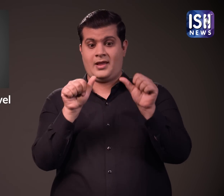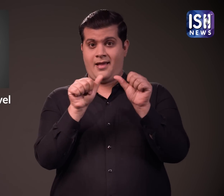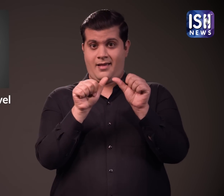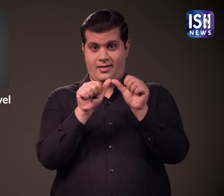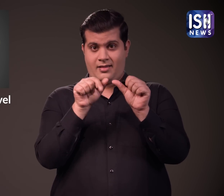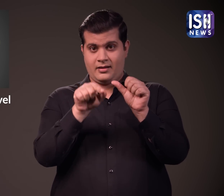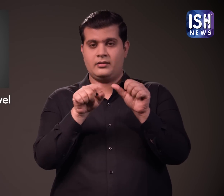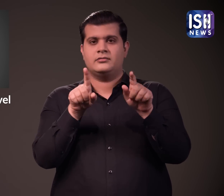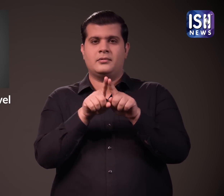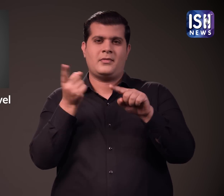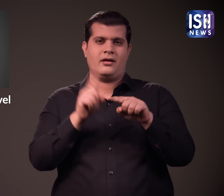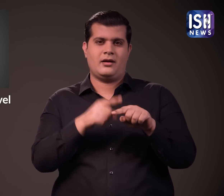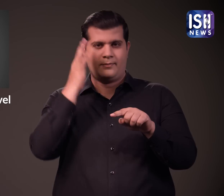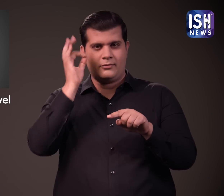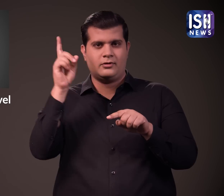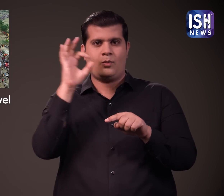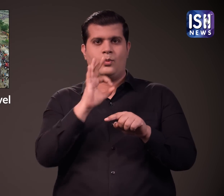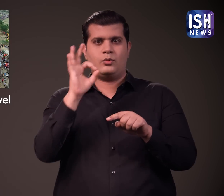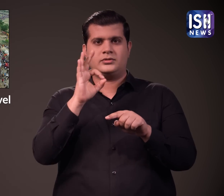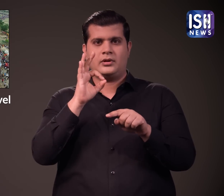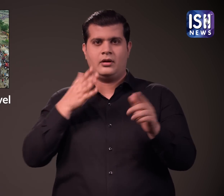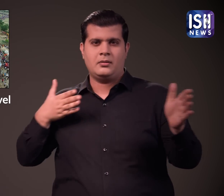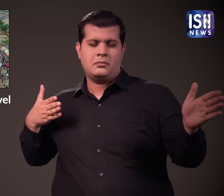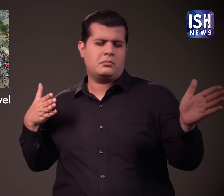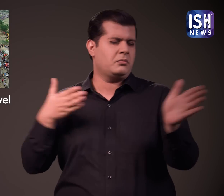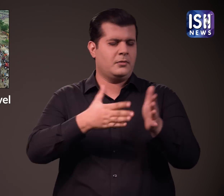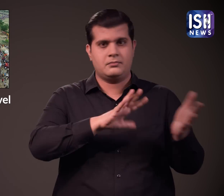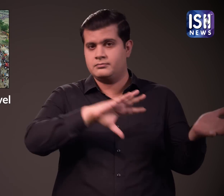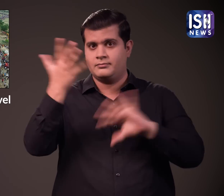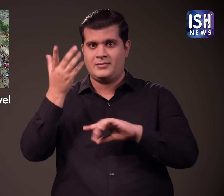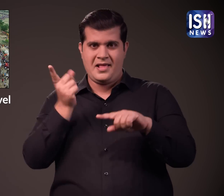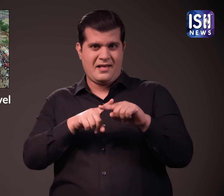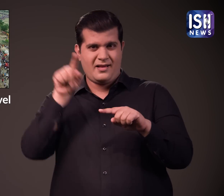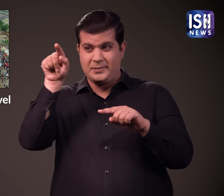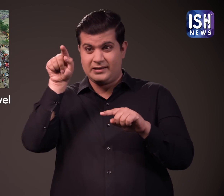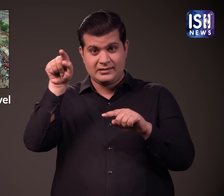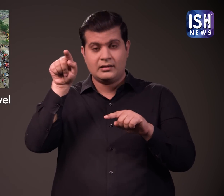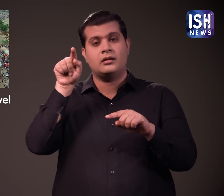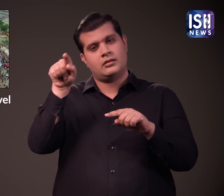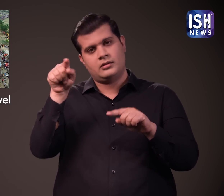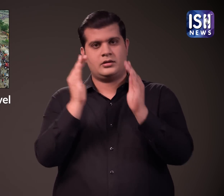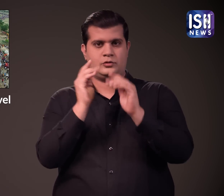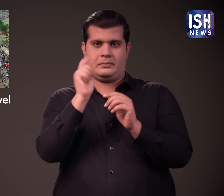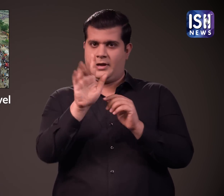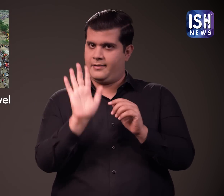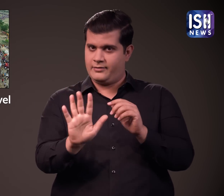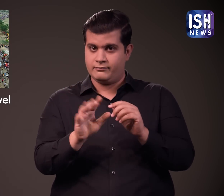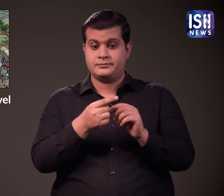A) You all know about the Odisha train collision. Something like that will be covered.